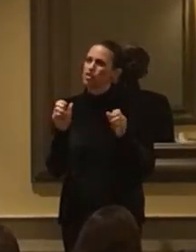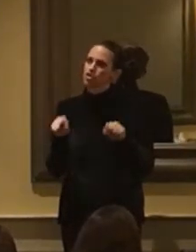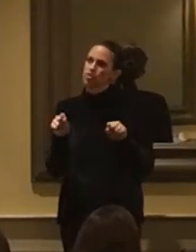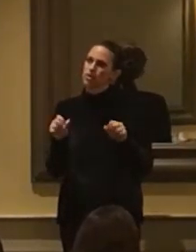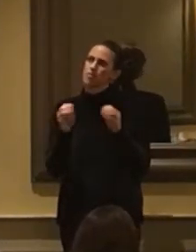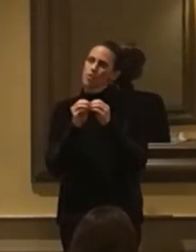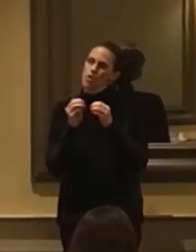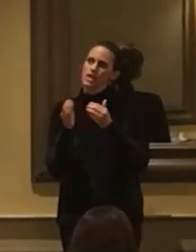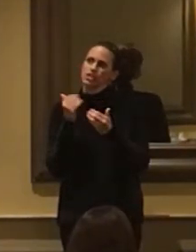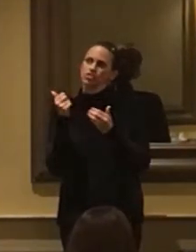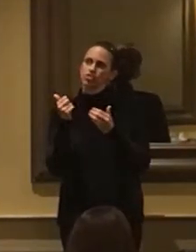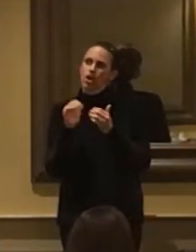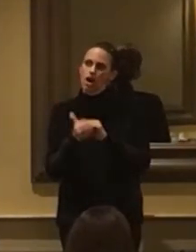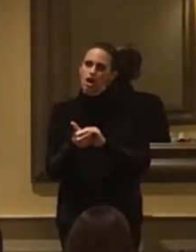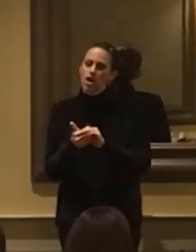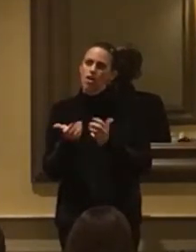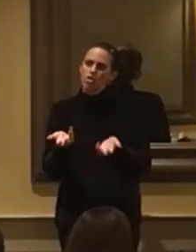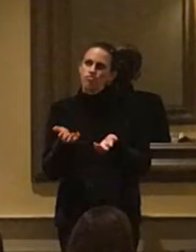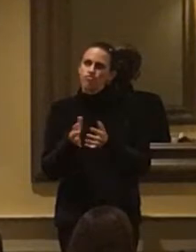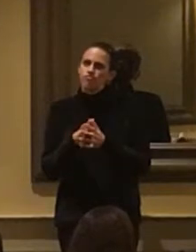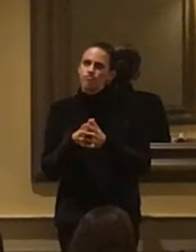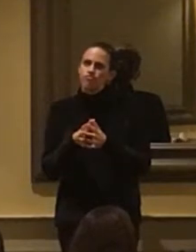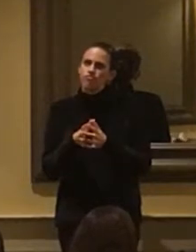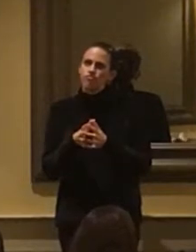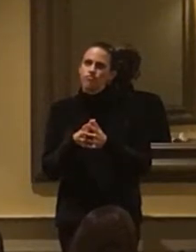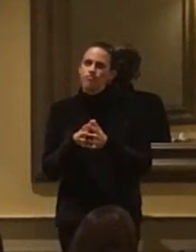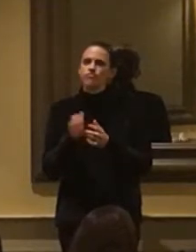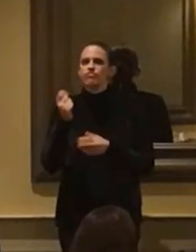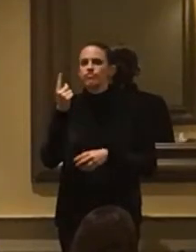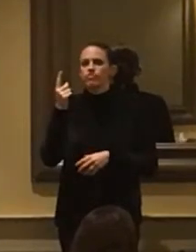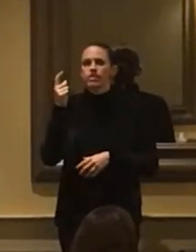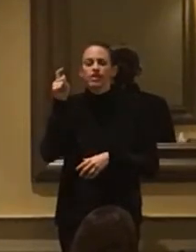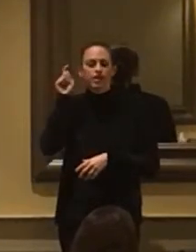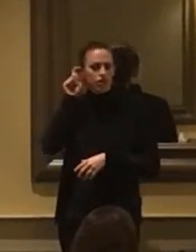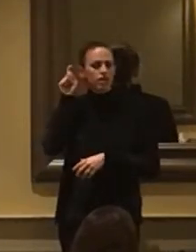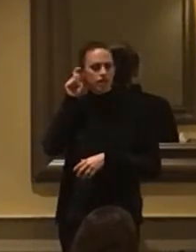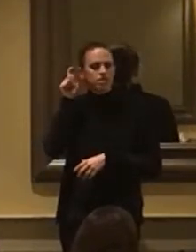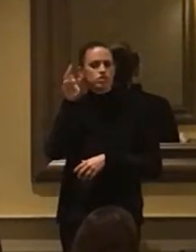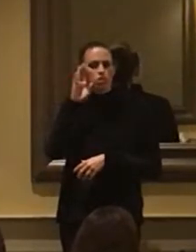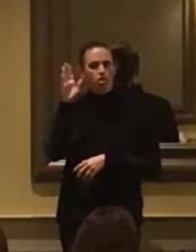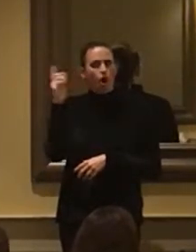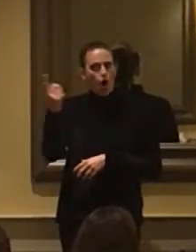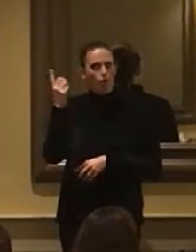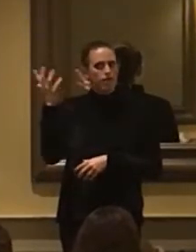is that definitely will always be a part of you.